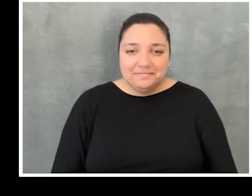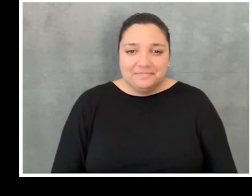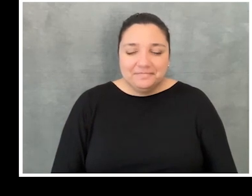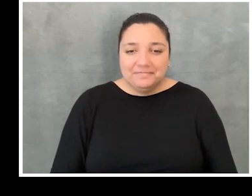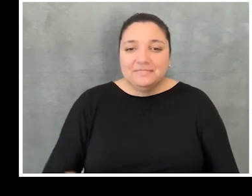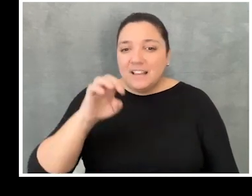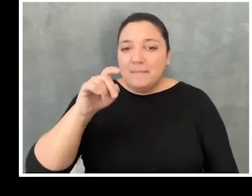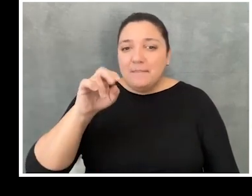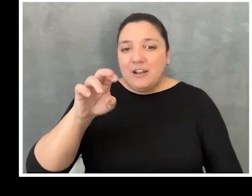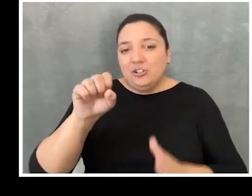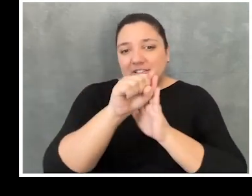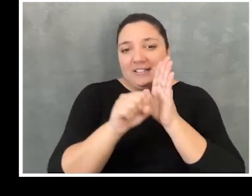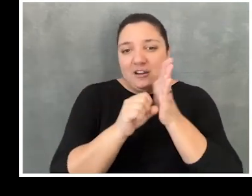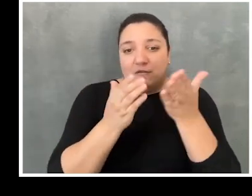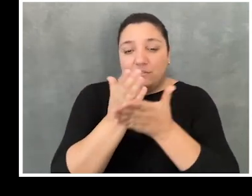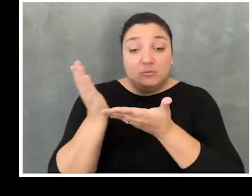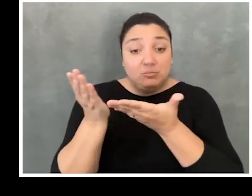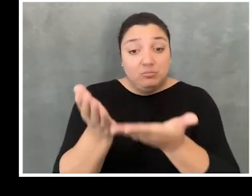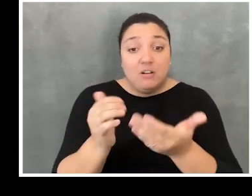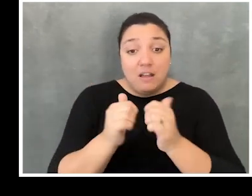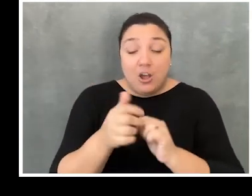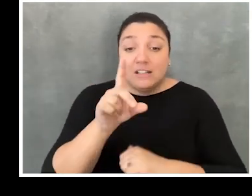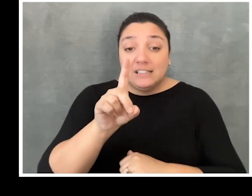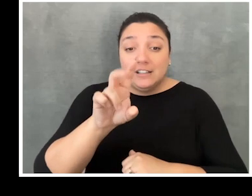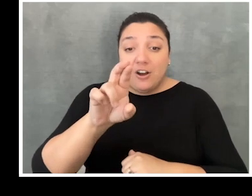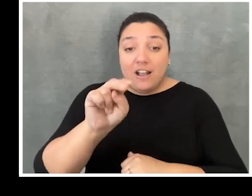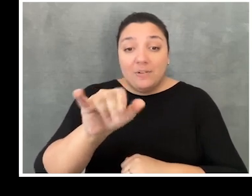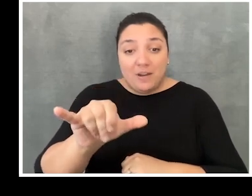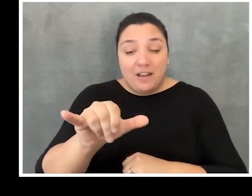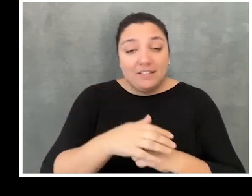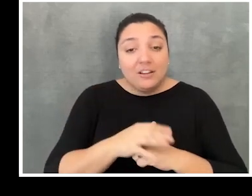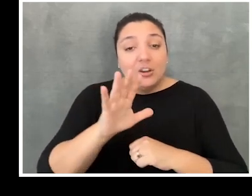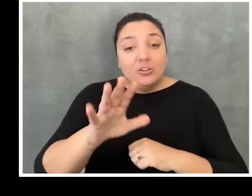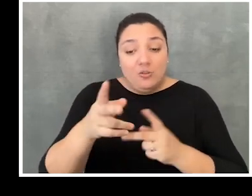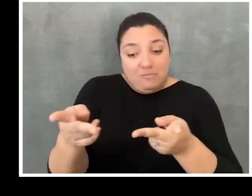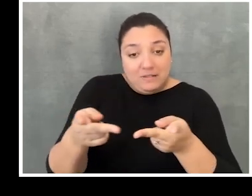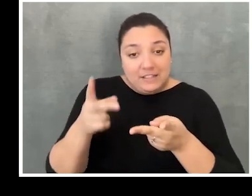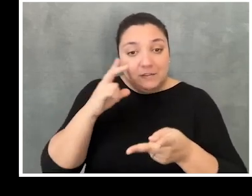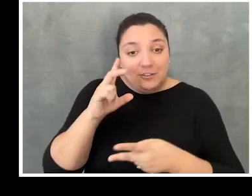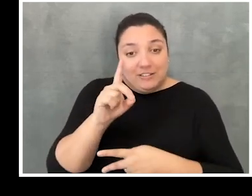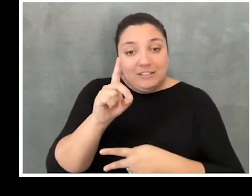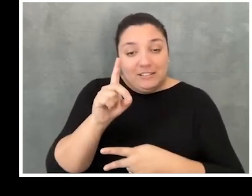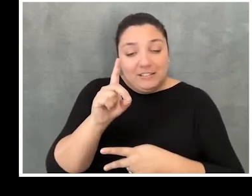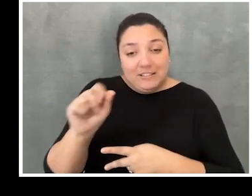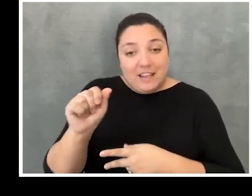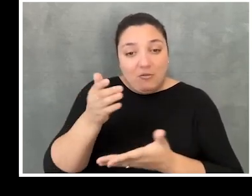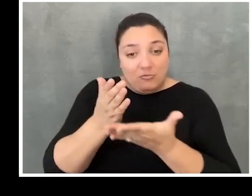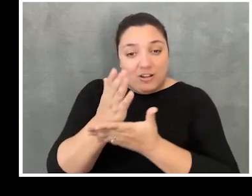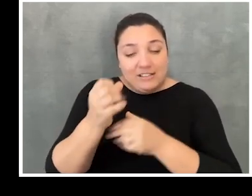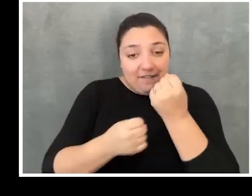[Katrin] "Empire State of Rights" has been brought to you by Disability Rights New York, your source for disability rights and advocacy.